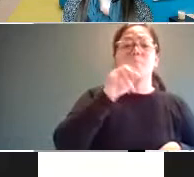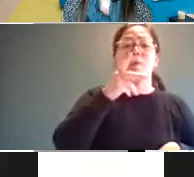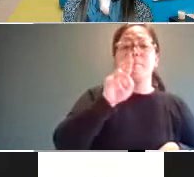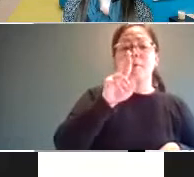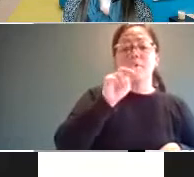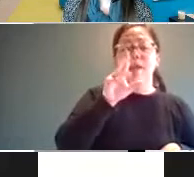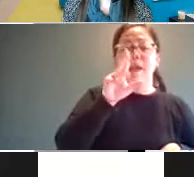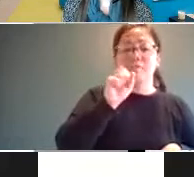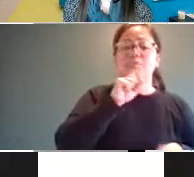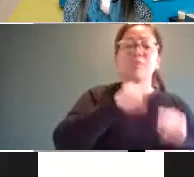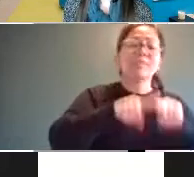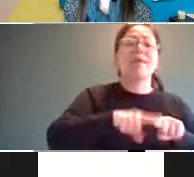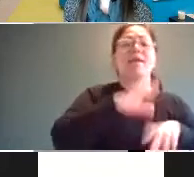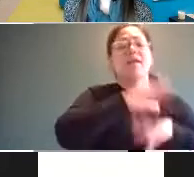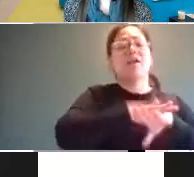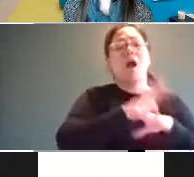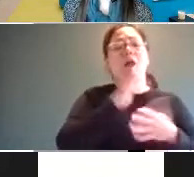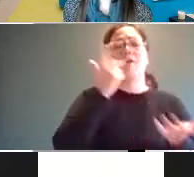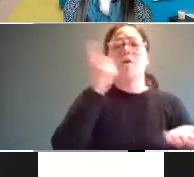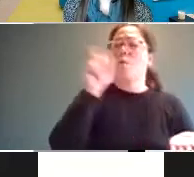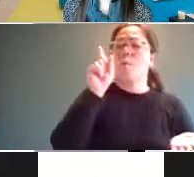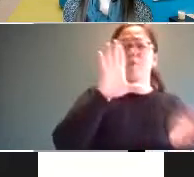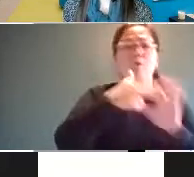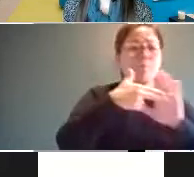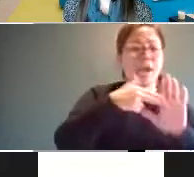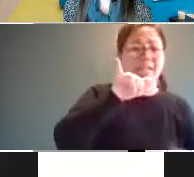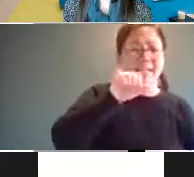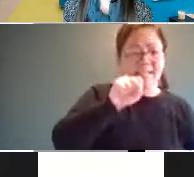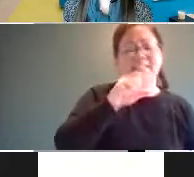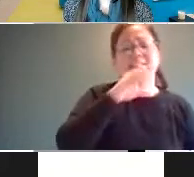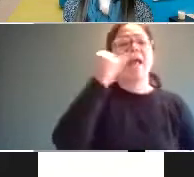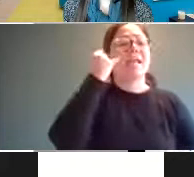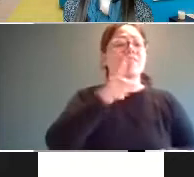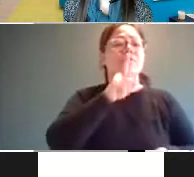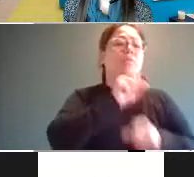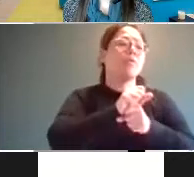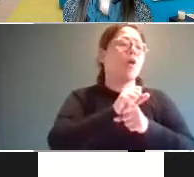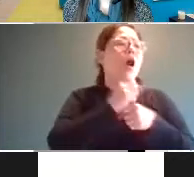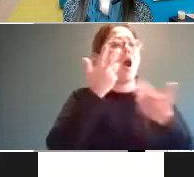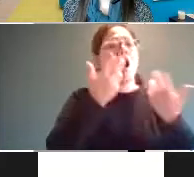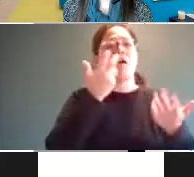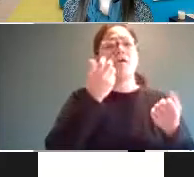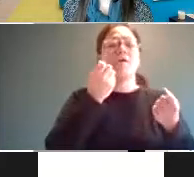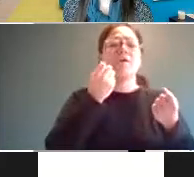So depending on where your brand is, and if you are a multinational brand